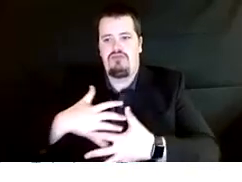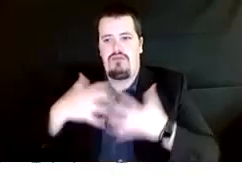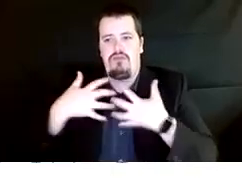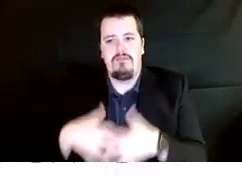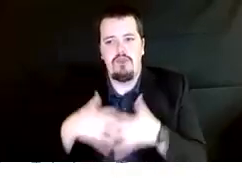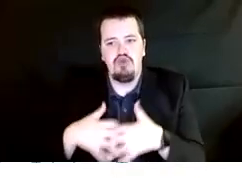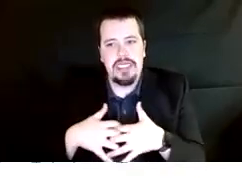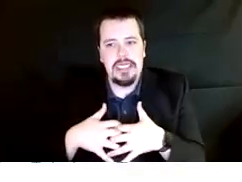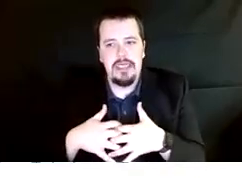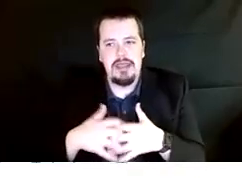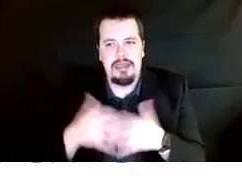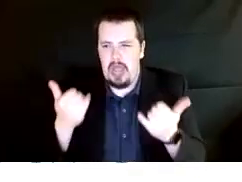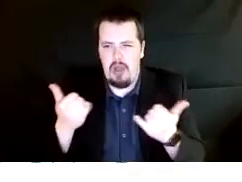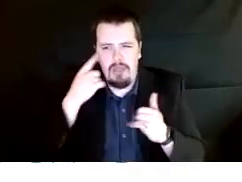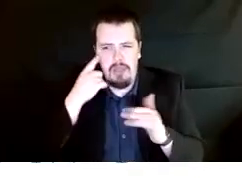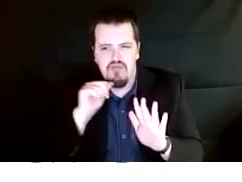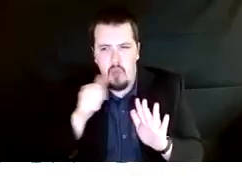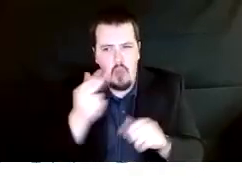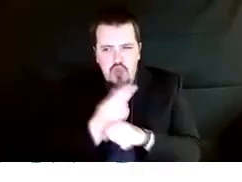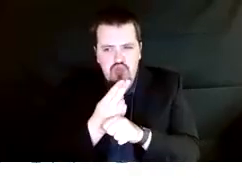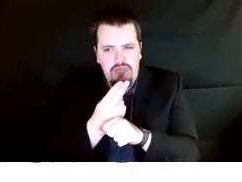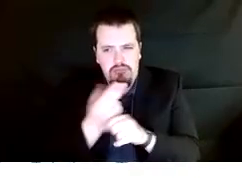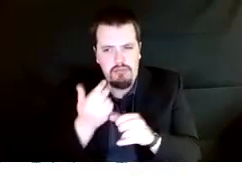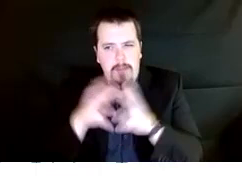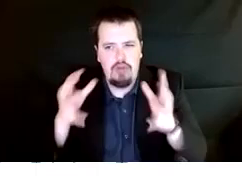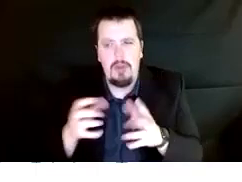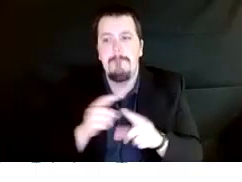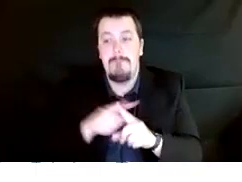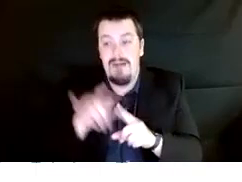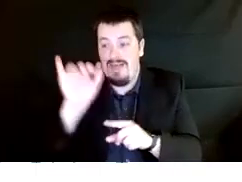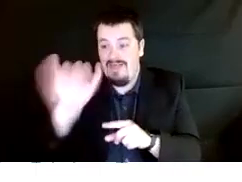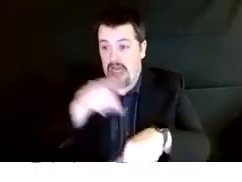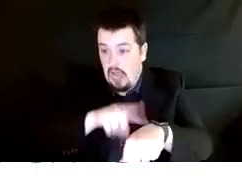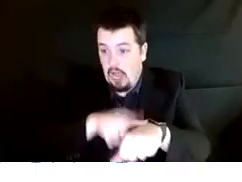now I don't think they're using them as much but at that time that was kind of the standard